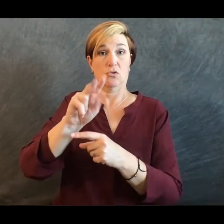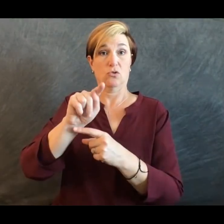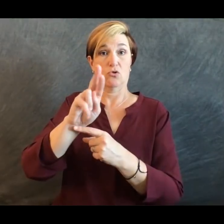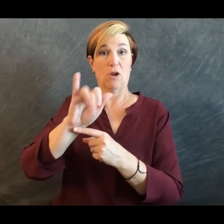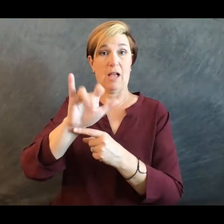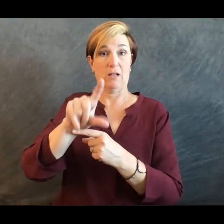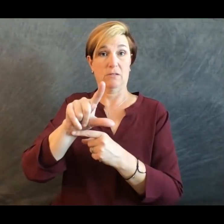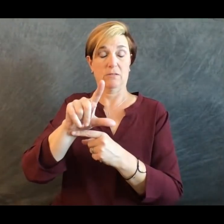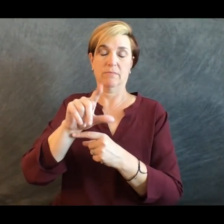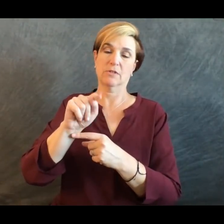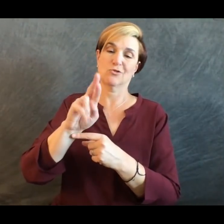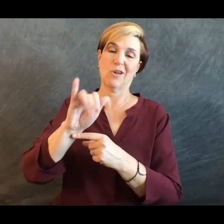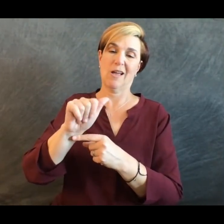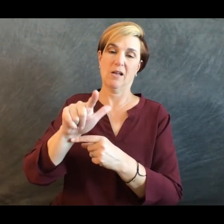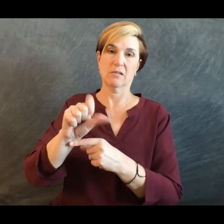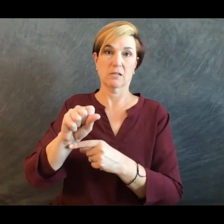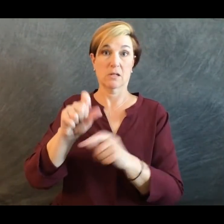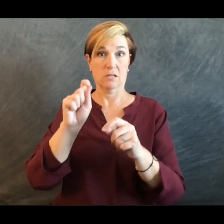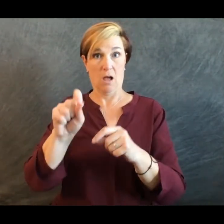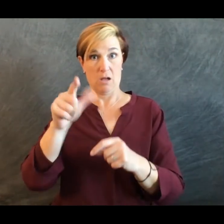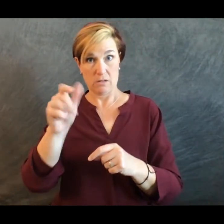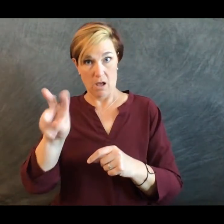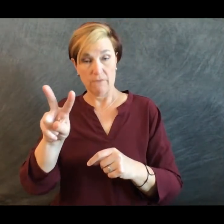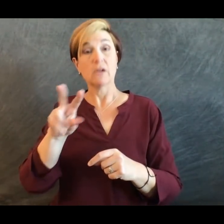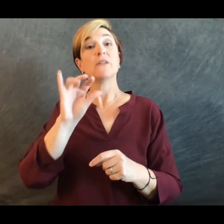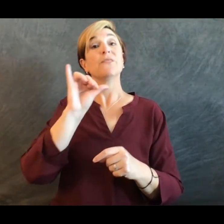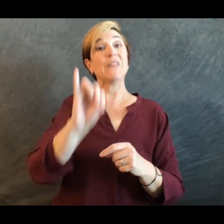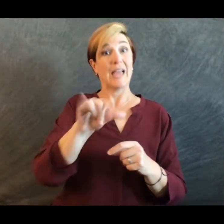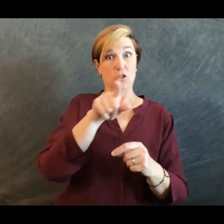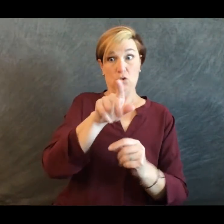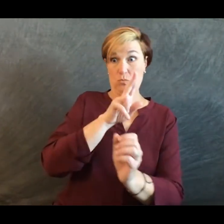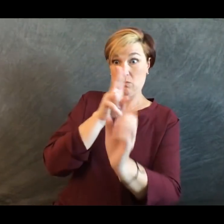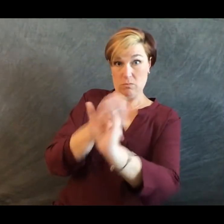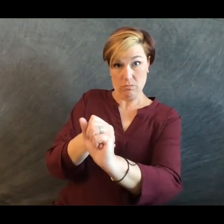are the really gold standard of how you find out whether something really is